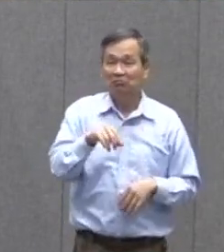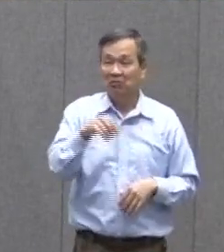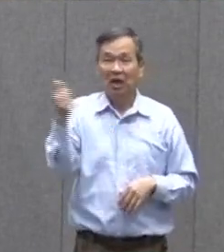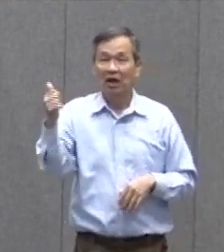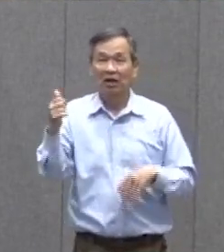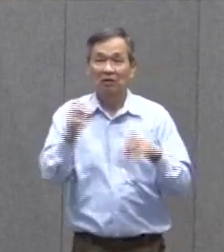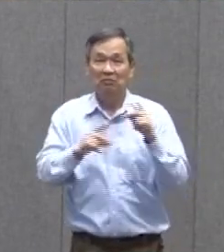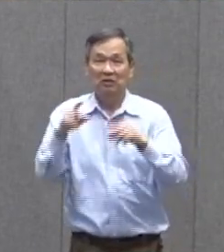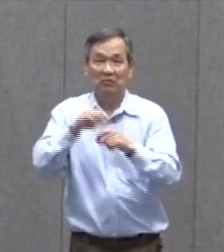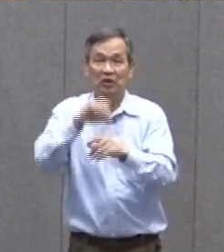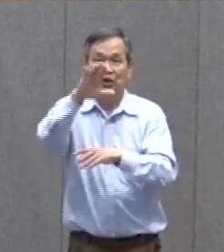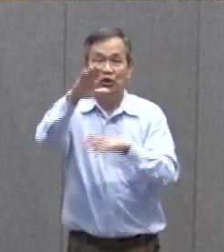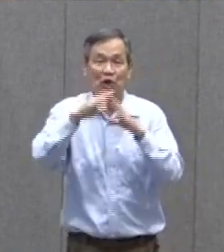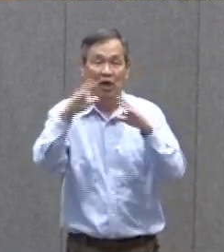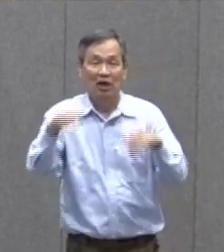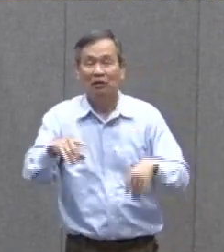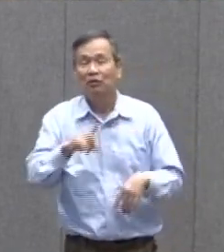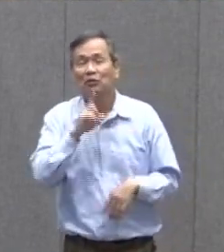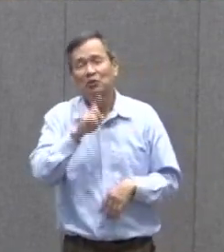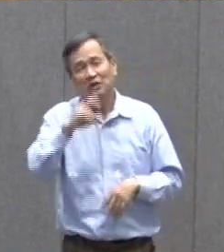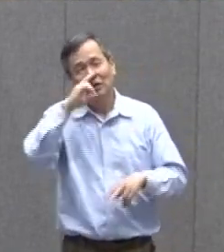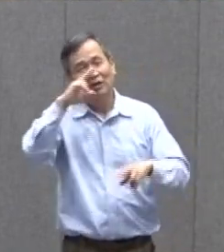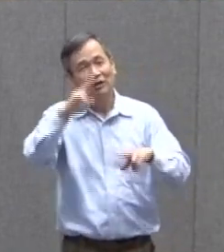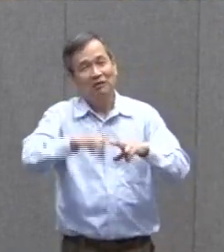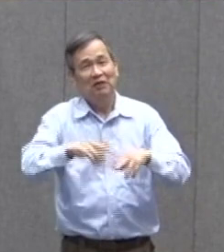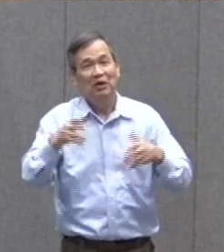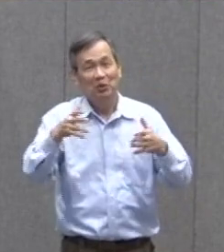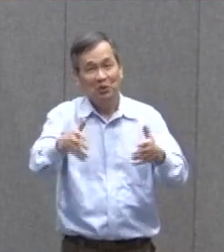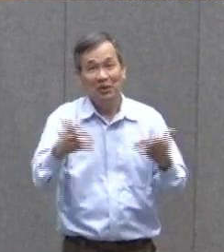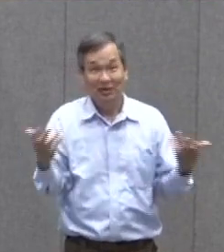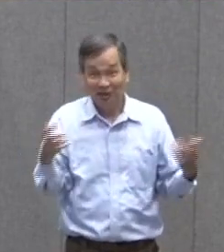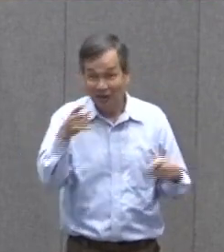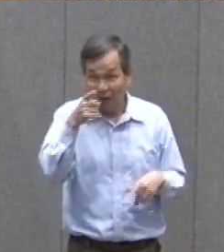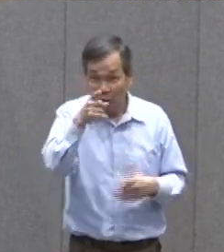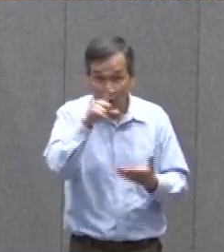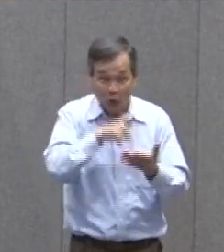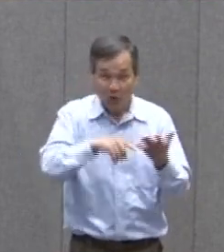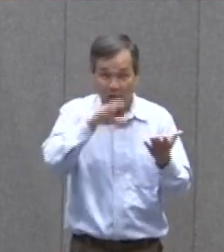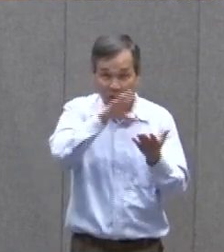So that might be one really fun way that you can take what you're learning today